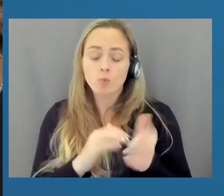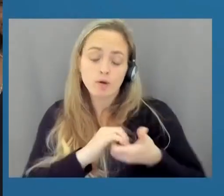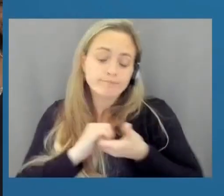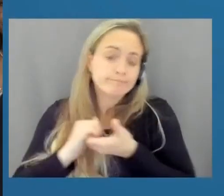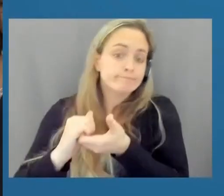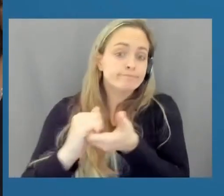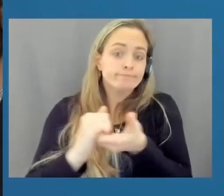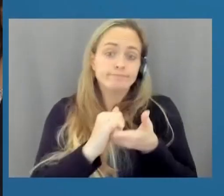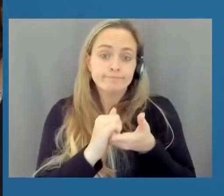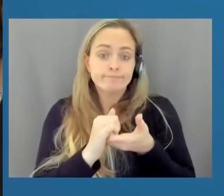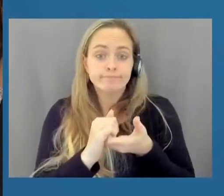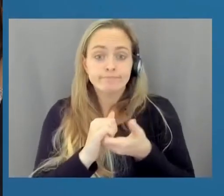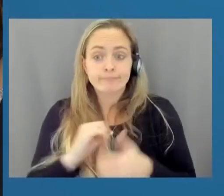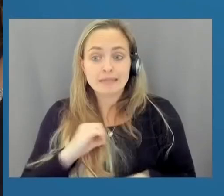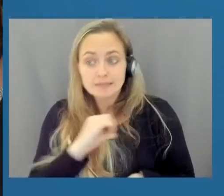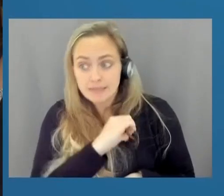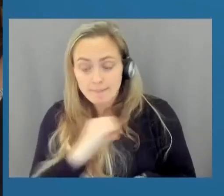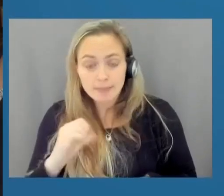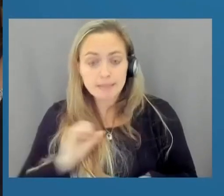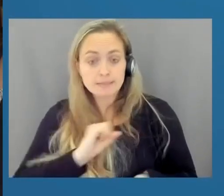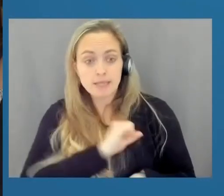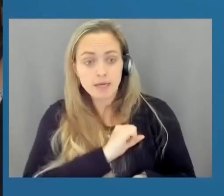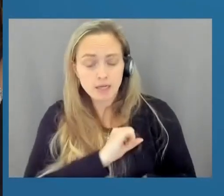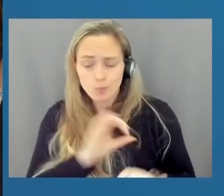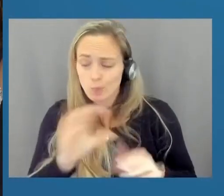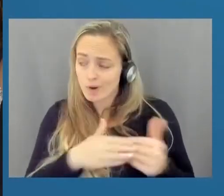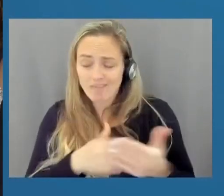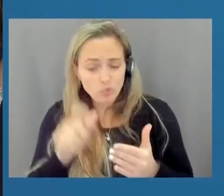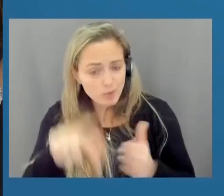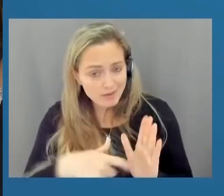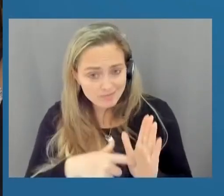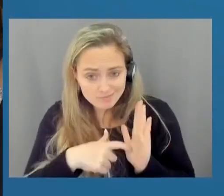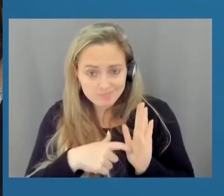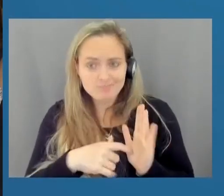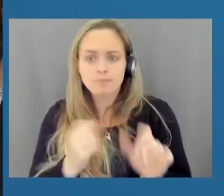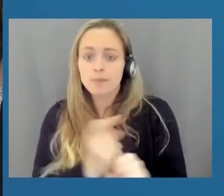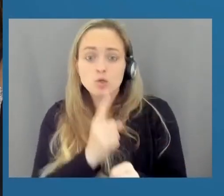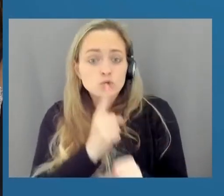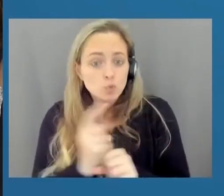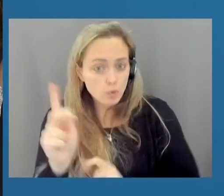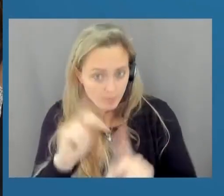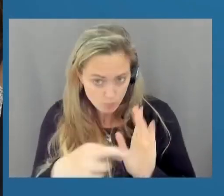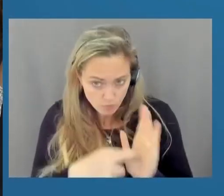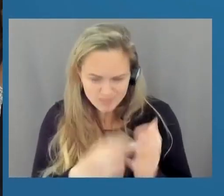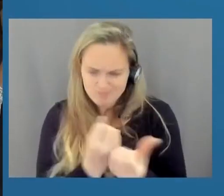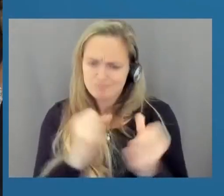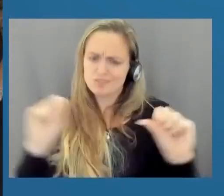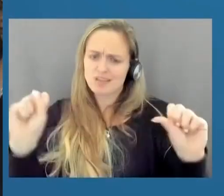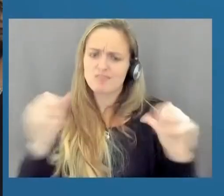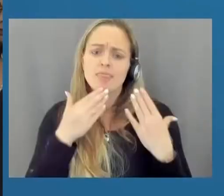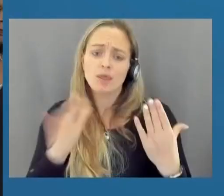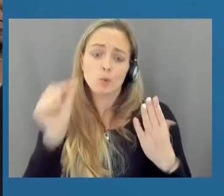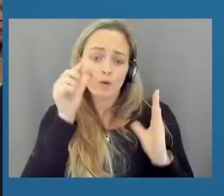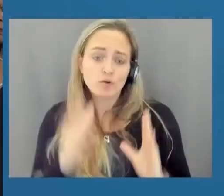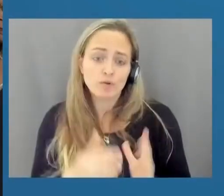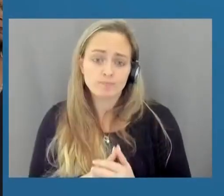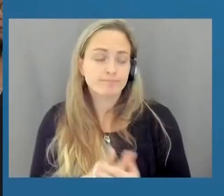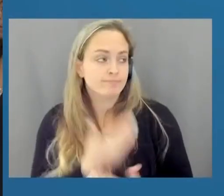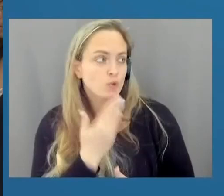uh, and executive to say we will do whatever it takes to ensure that the people we represent are safe. So thank you, Governor, um, and I want to, uh,